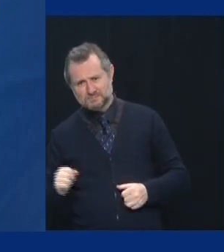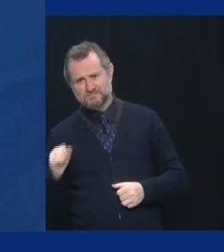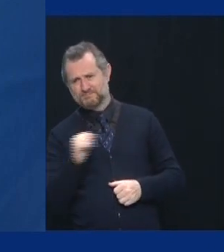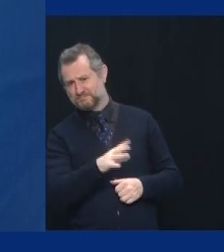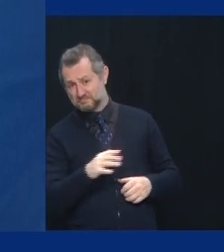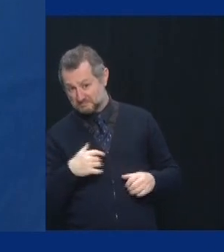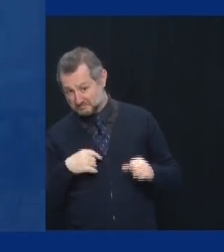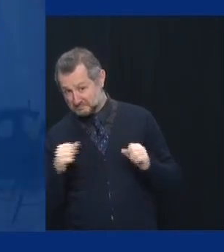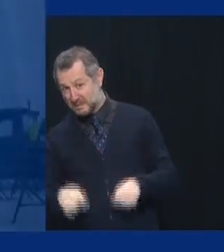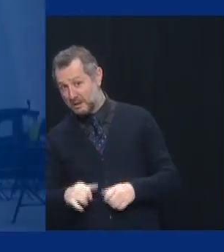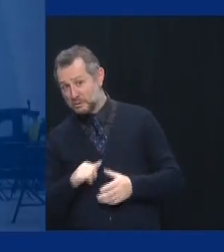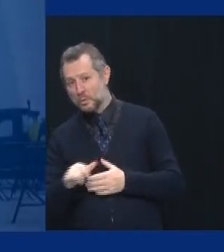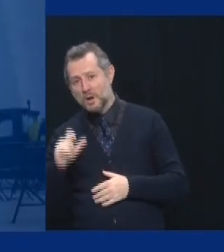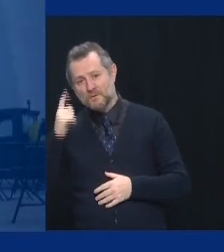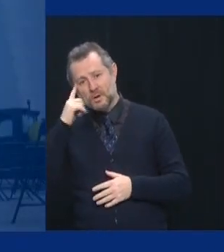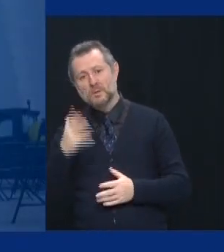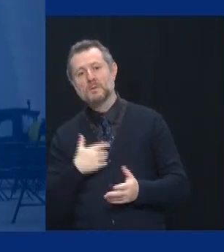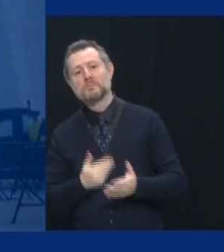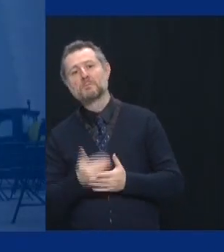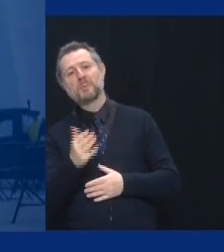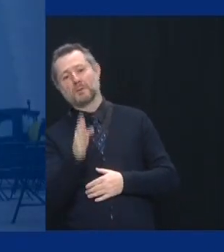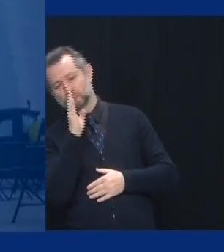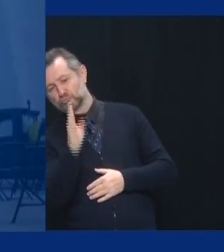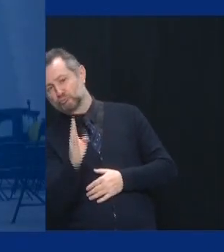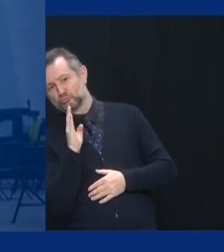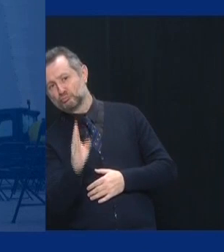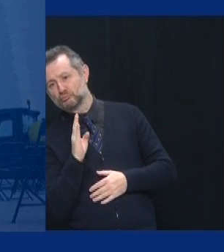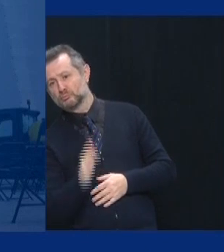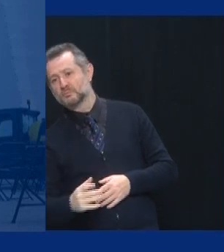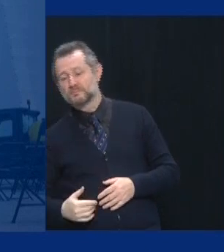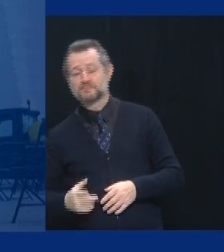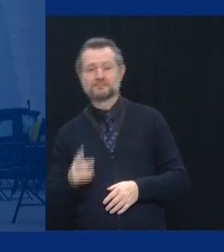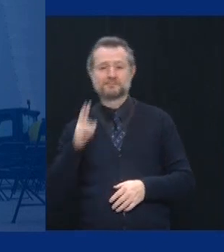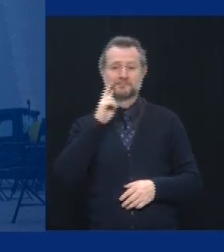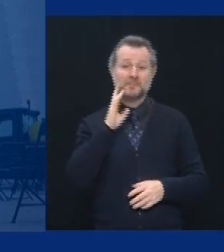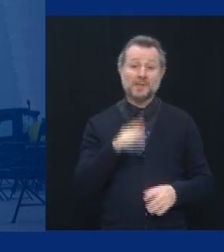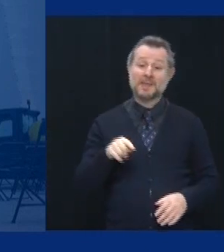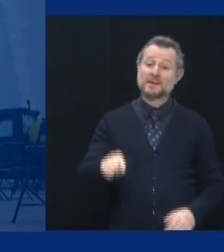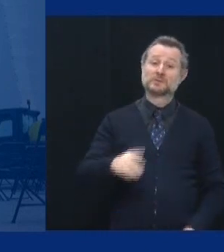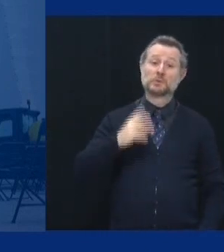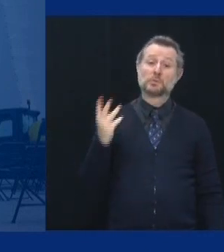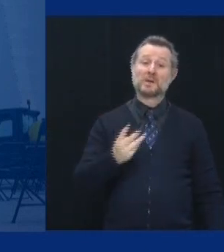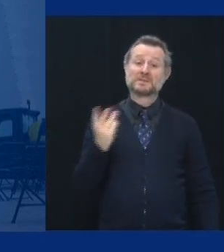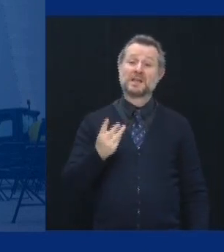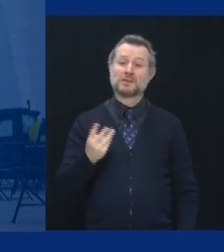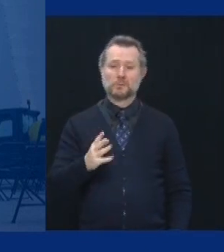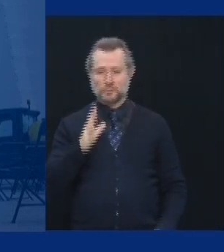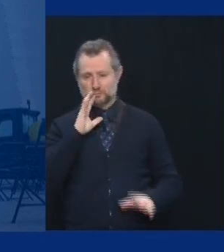COULD BUY DIRECTLY FROM PFIZER PFIZER IS A NEW YORK COMPANY, THEY'RE HEADQUARTERED HERE.